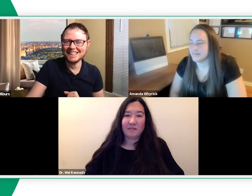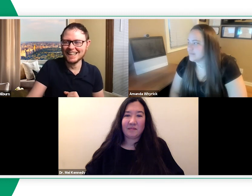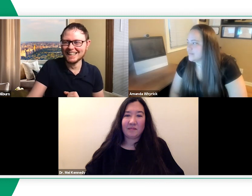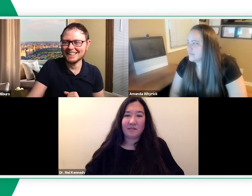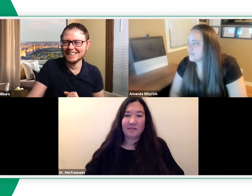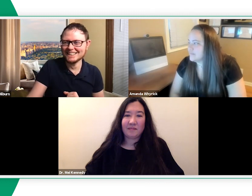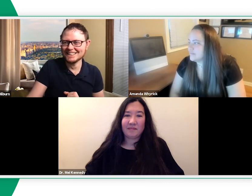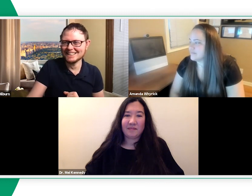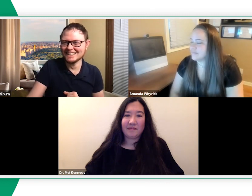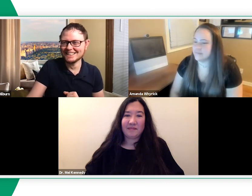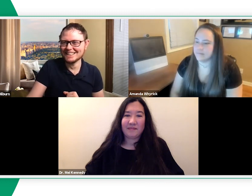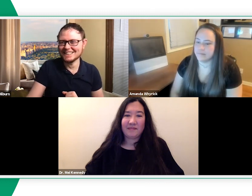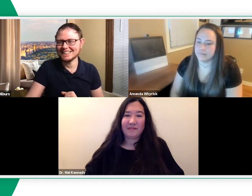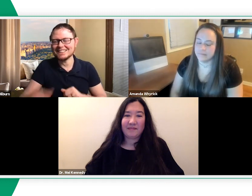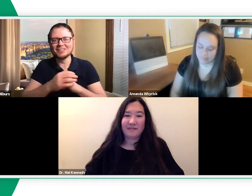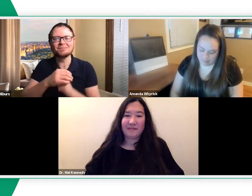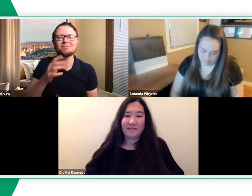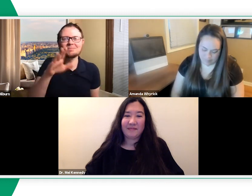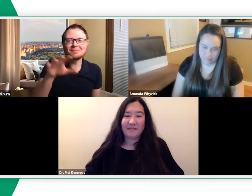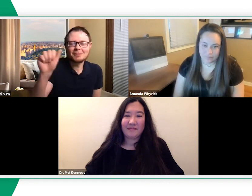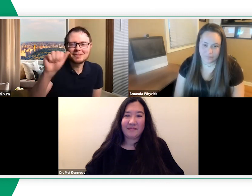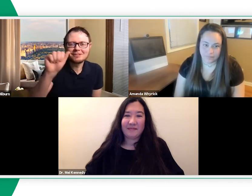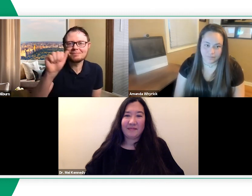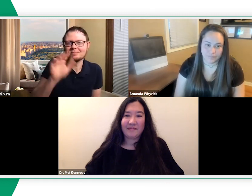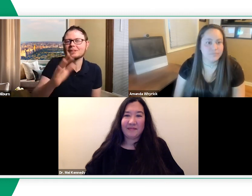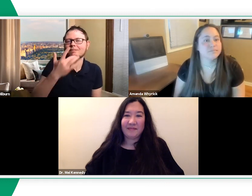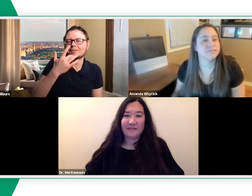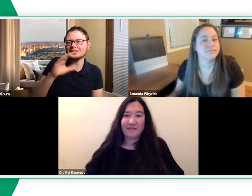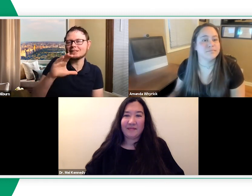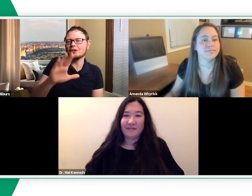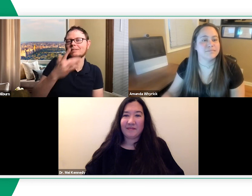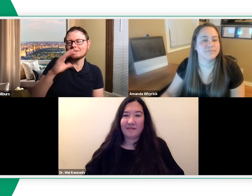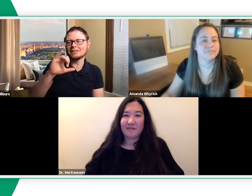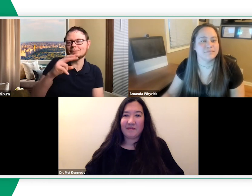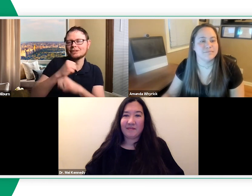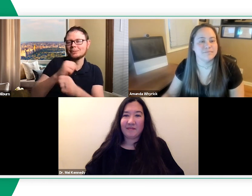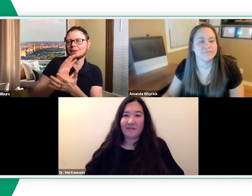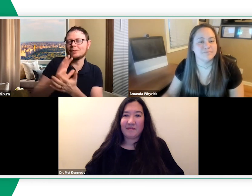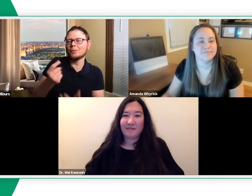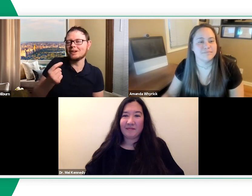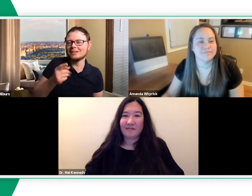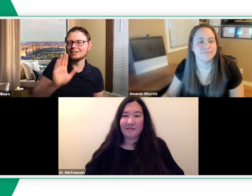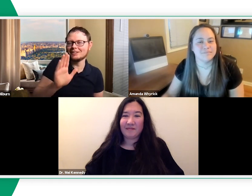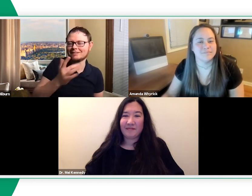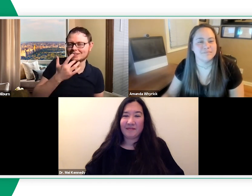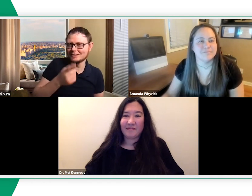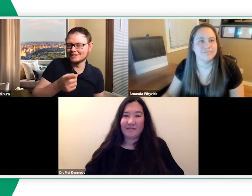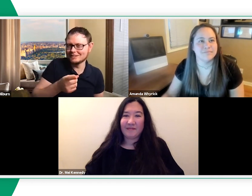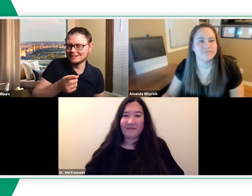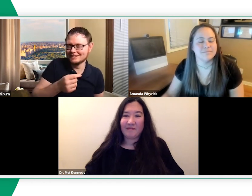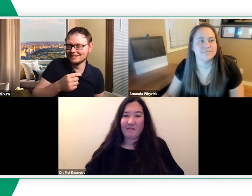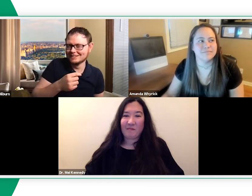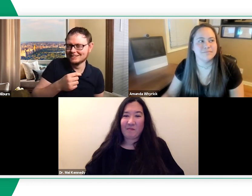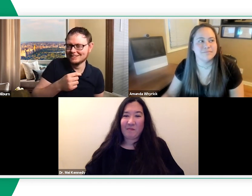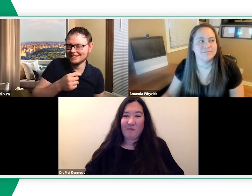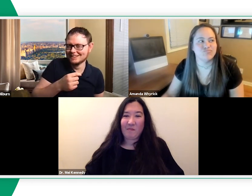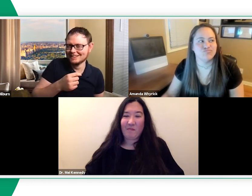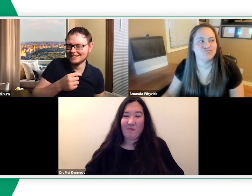could win over the aliens. Amanda, what's your favorite cybersecurity